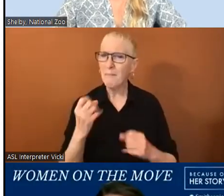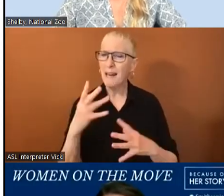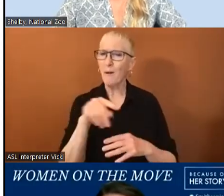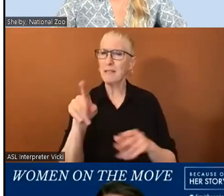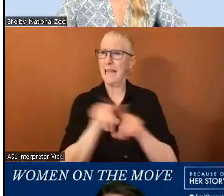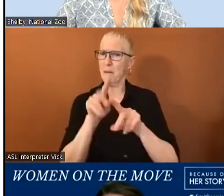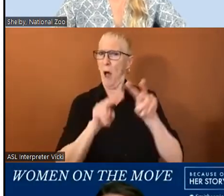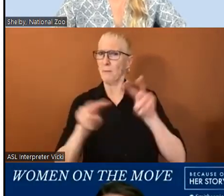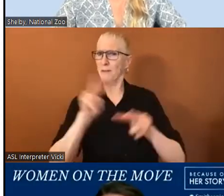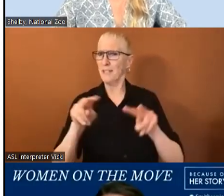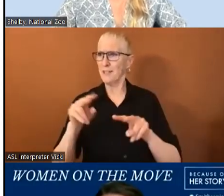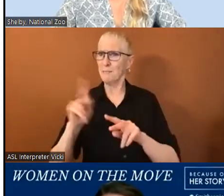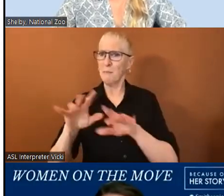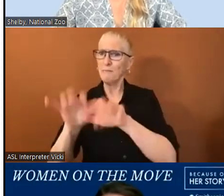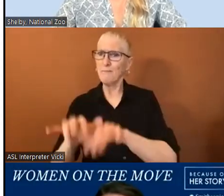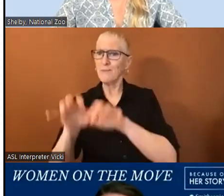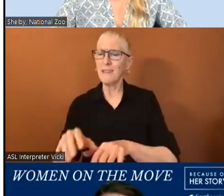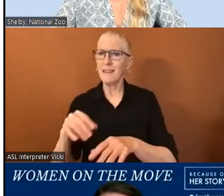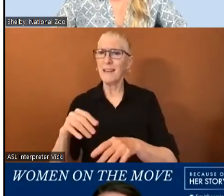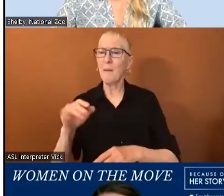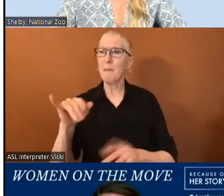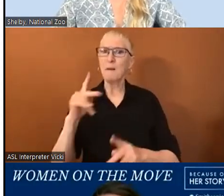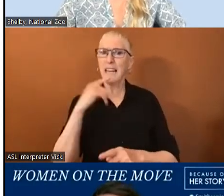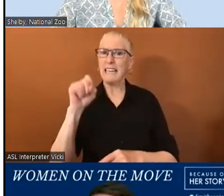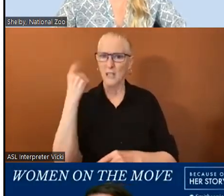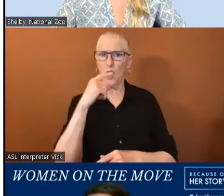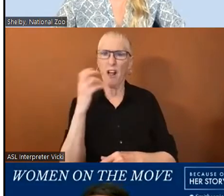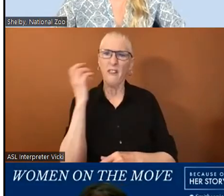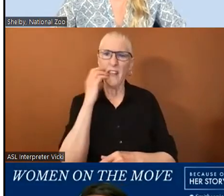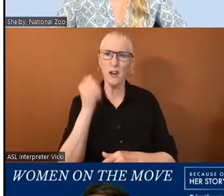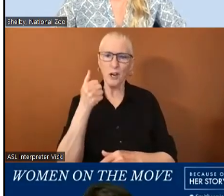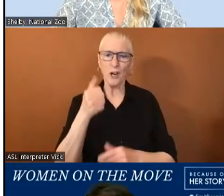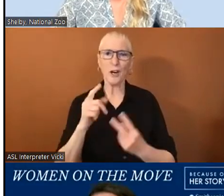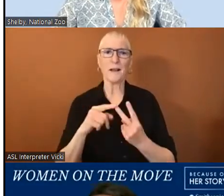coming through. People are saying "yes, they look thicker", "they have the different colorations".